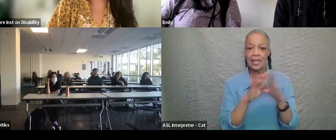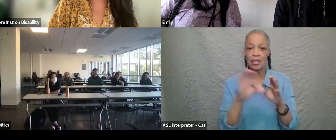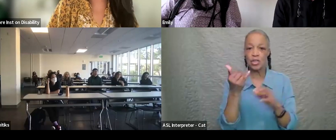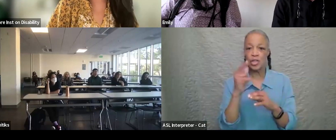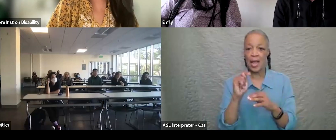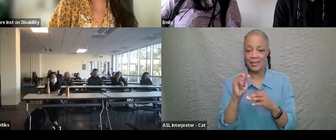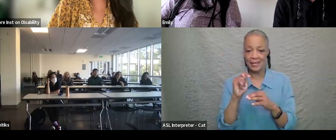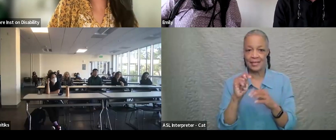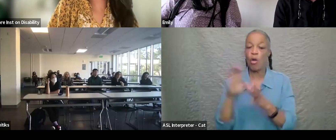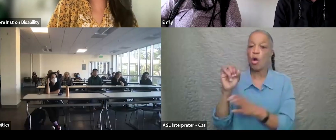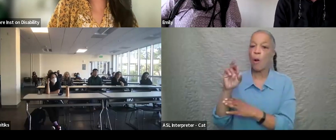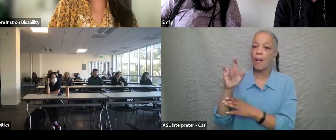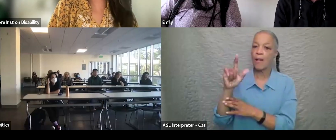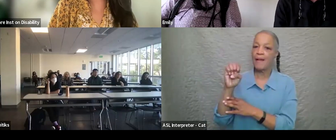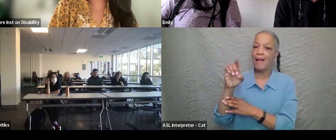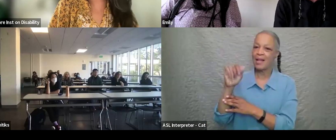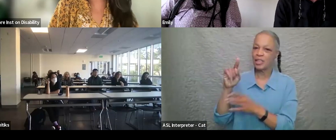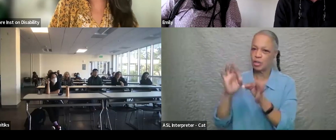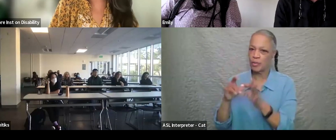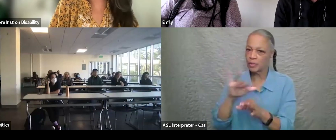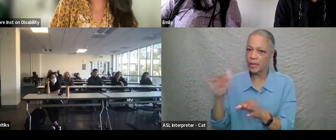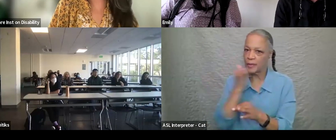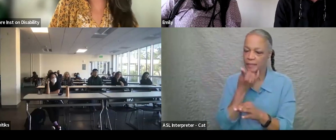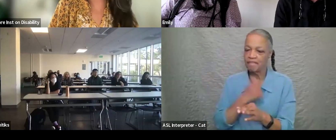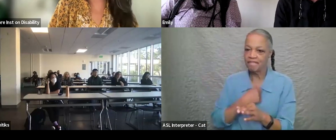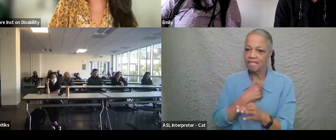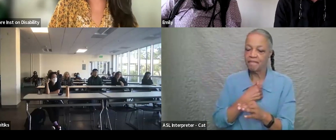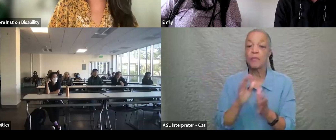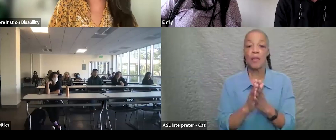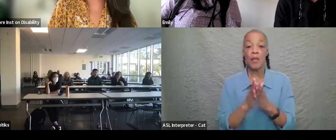And to close us out, I'd like to do our book giveaway.